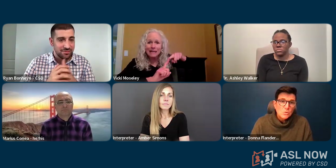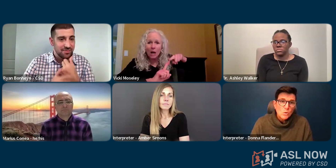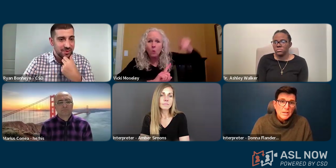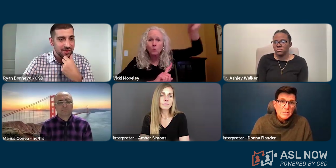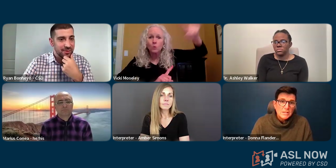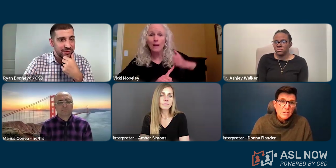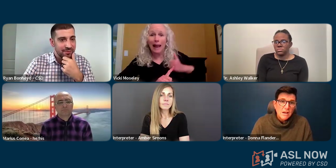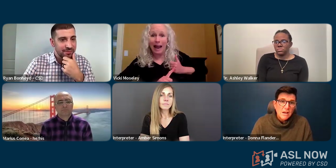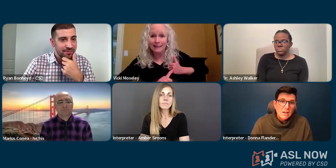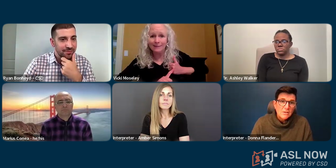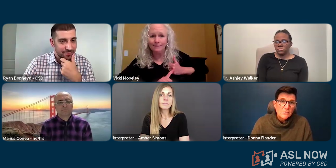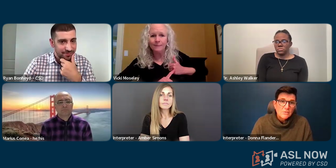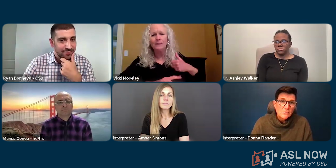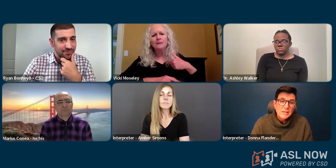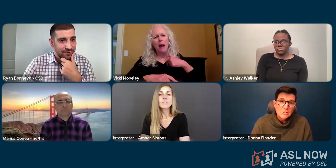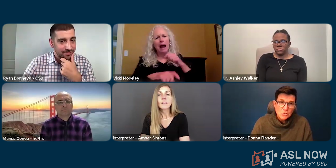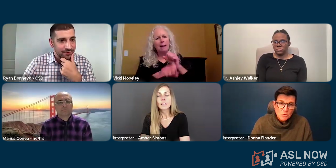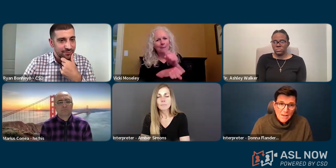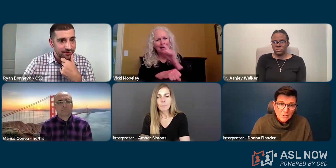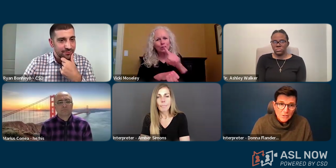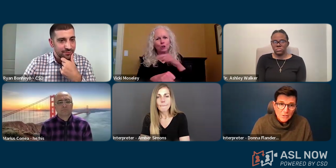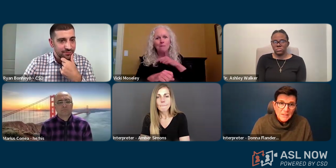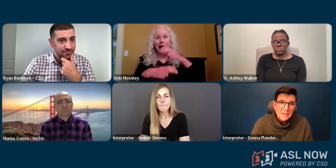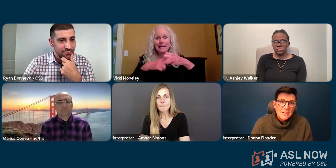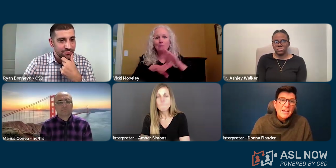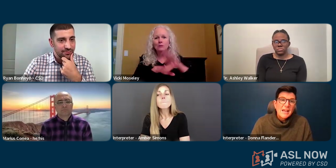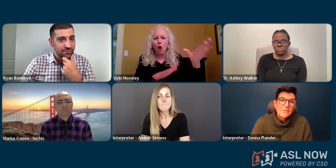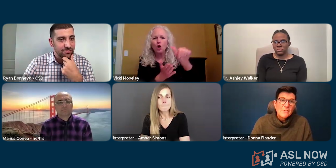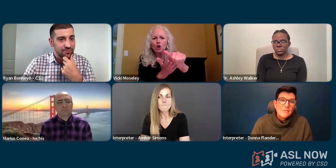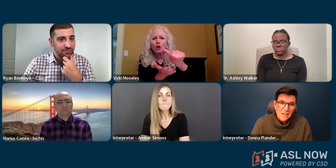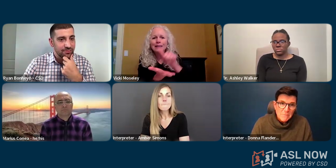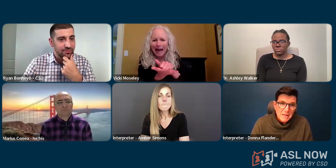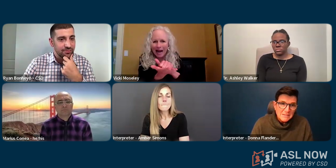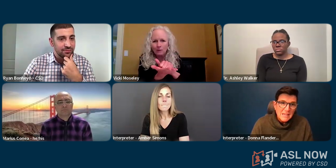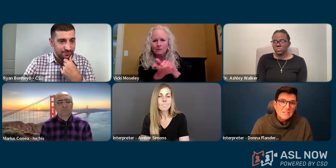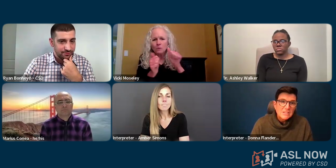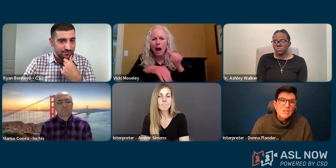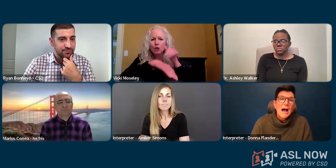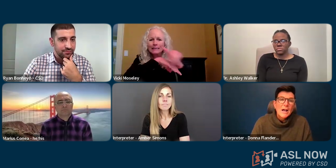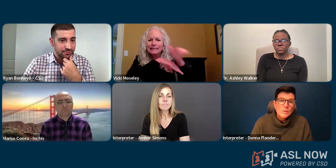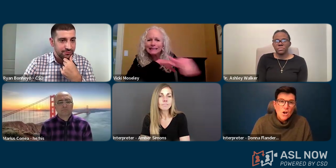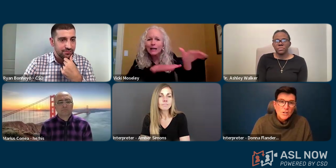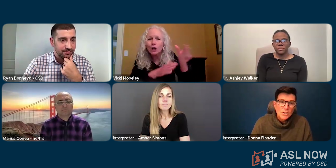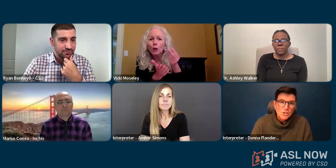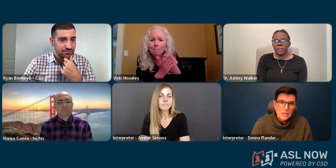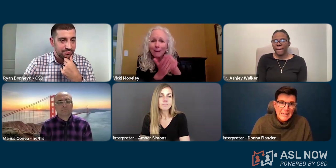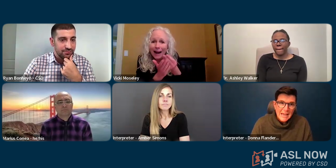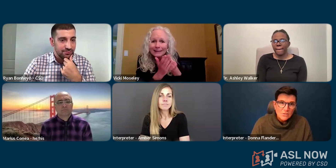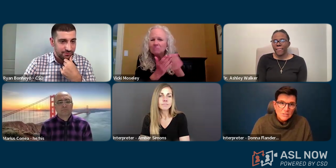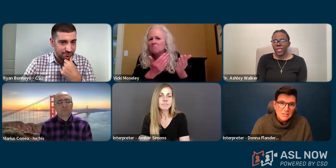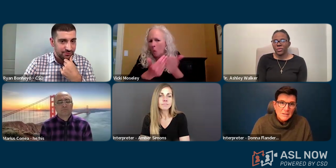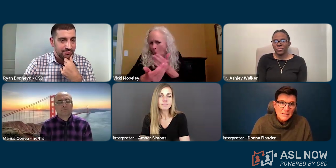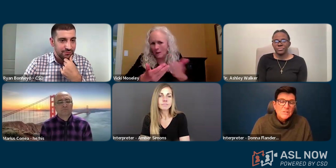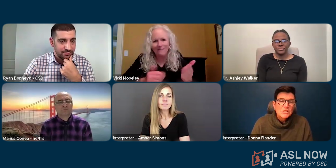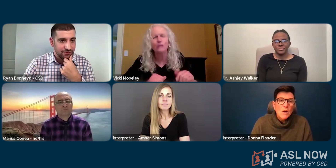she was doing some travel for five months. And so I was on her account.